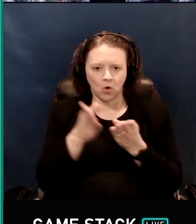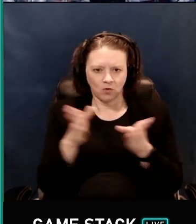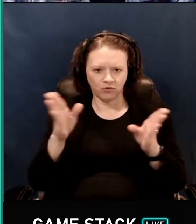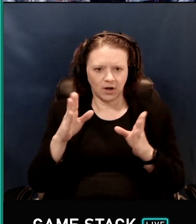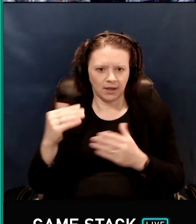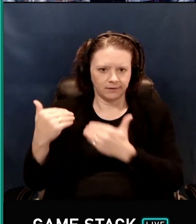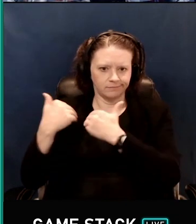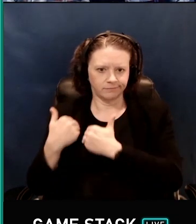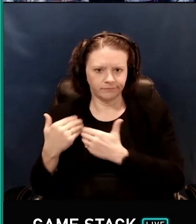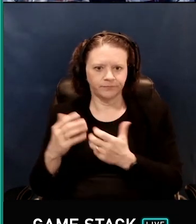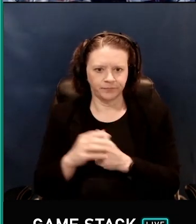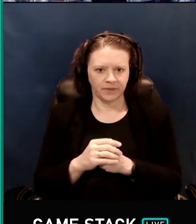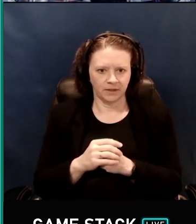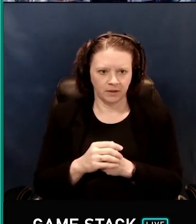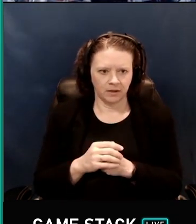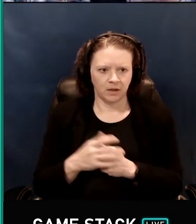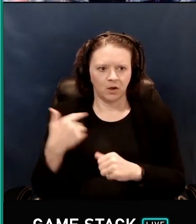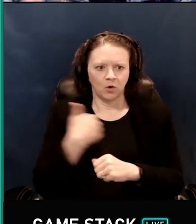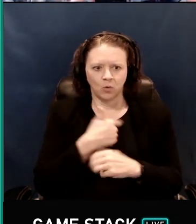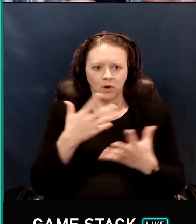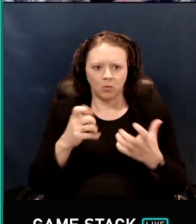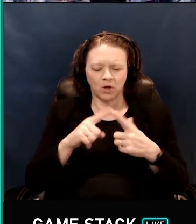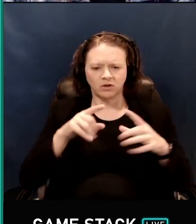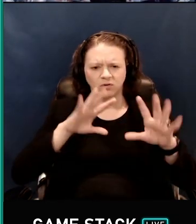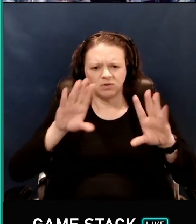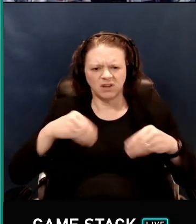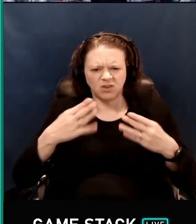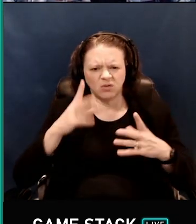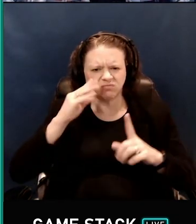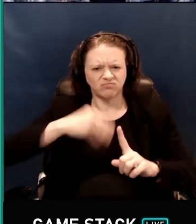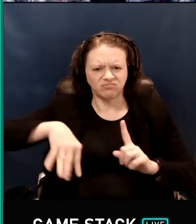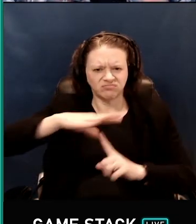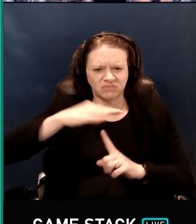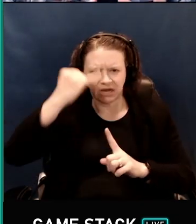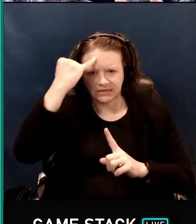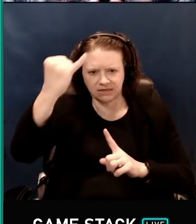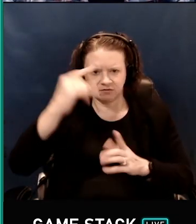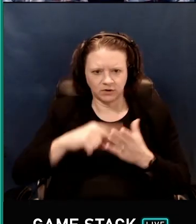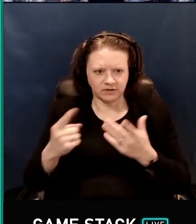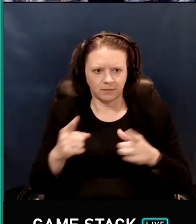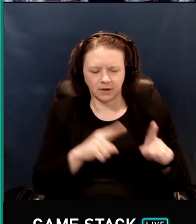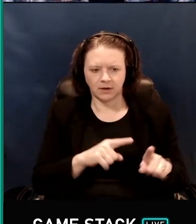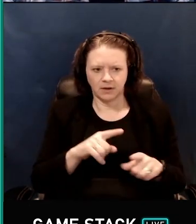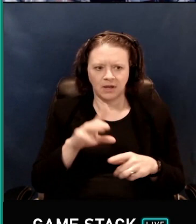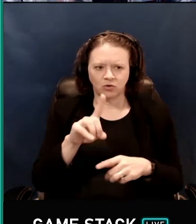DirectStorage is automatically going to leverage the most optimized storage to access path depending on